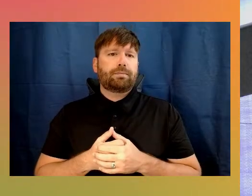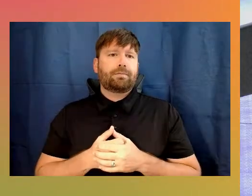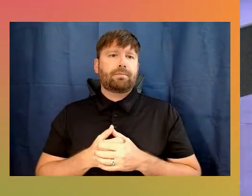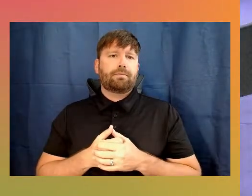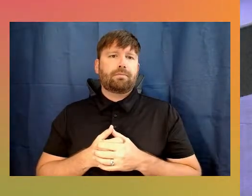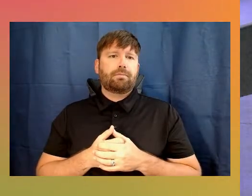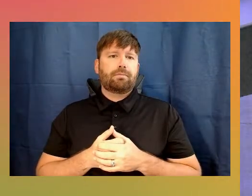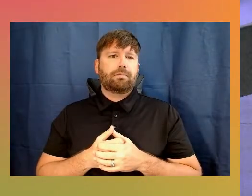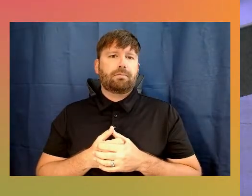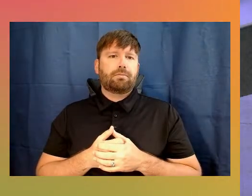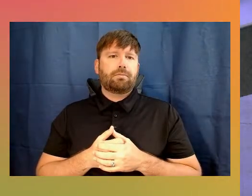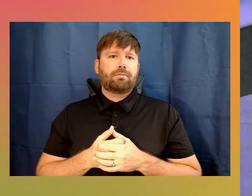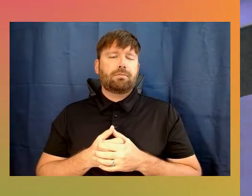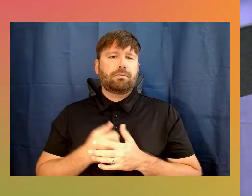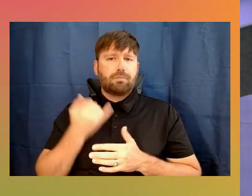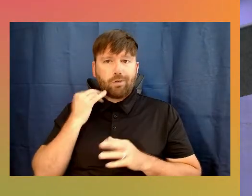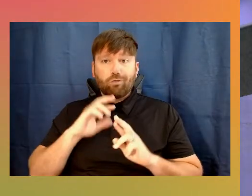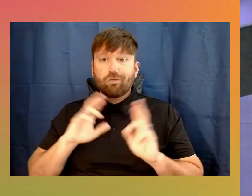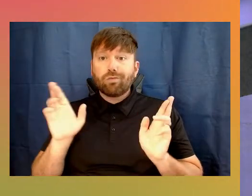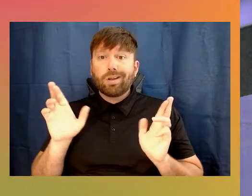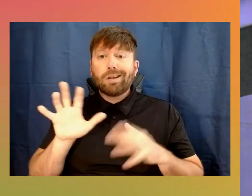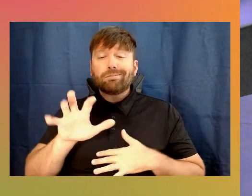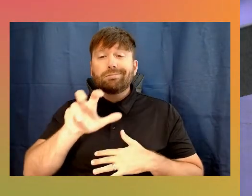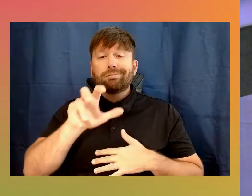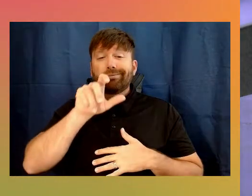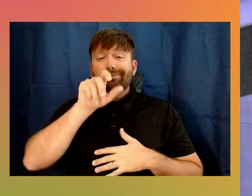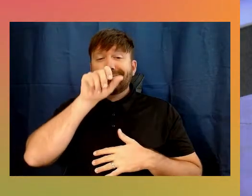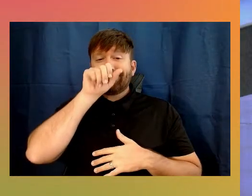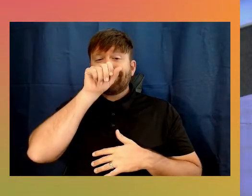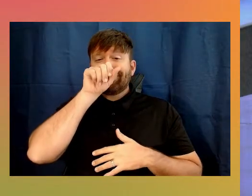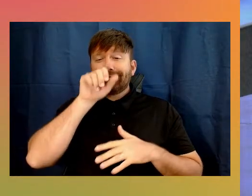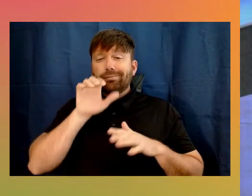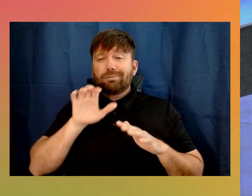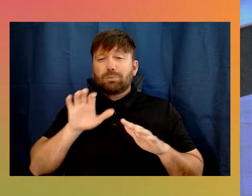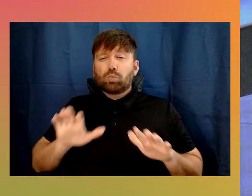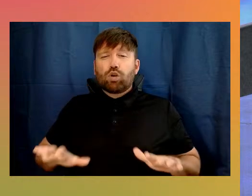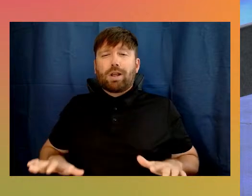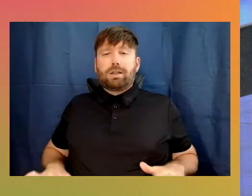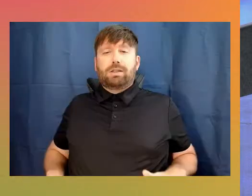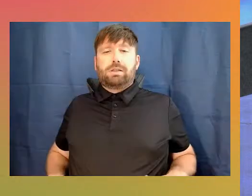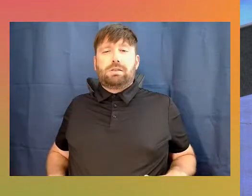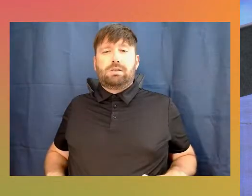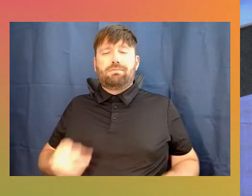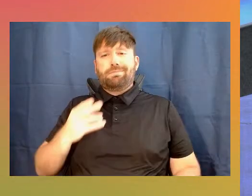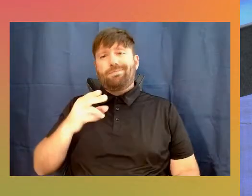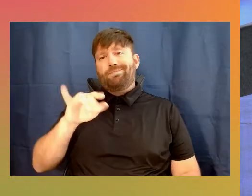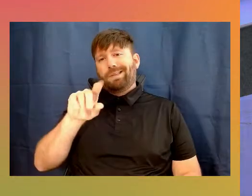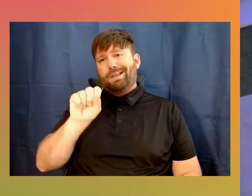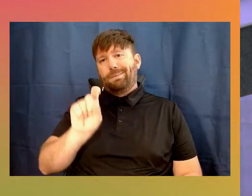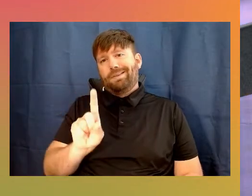CHOICE. OTHERWISE, FEEL FREE TO TAKE FULL WHEEL, IF THAT'S IN YOUR PRACTICE. WHEN YOU'RE READY, TAKE A